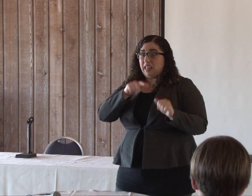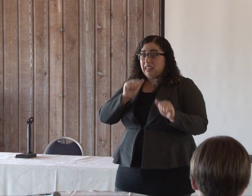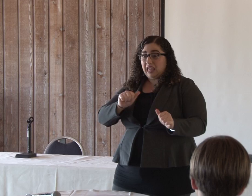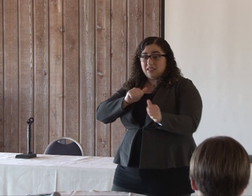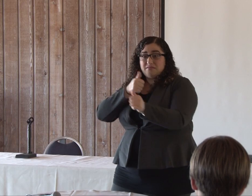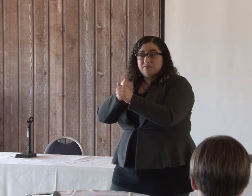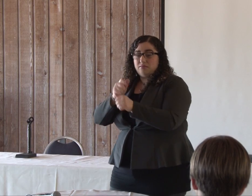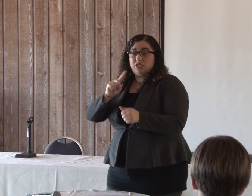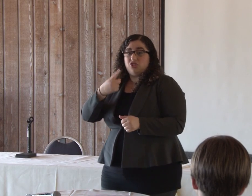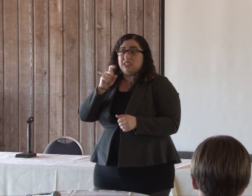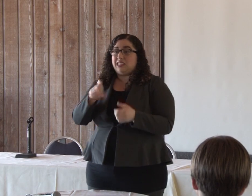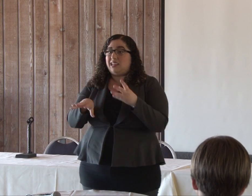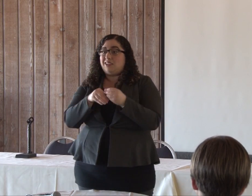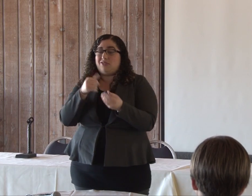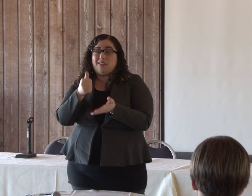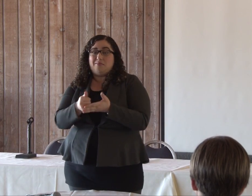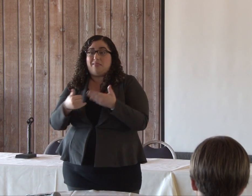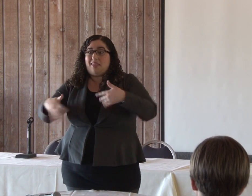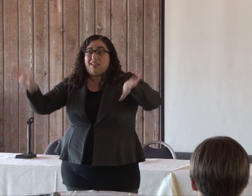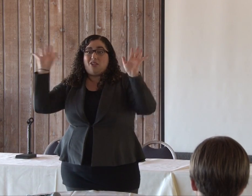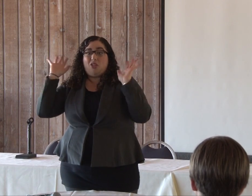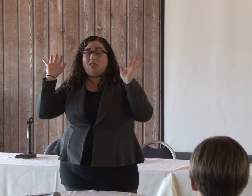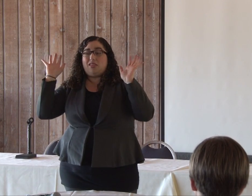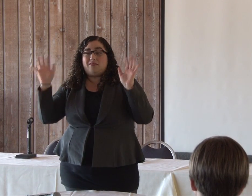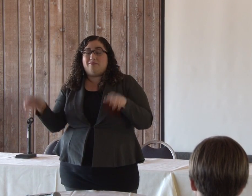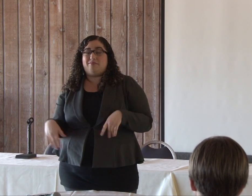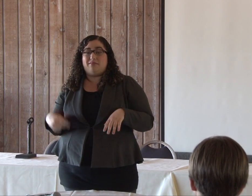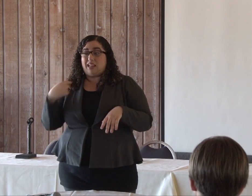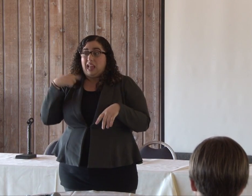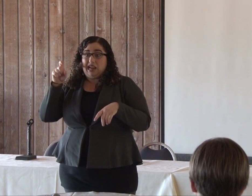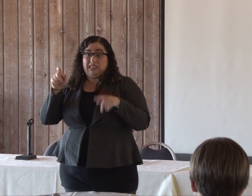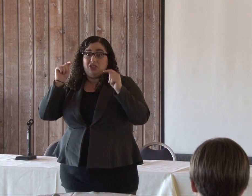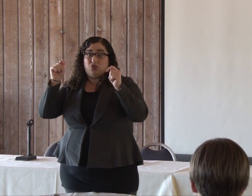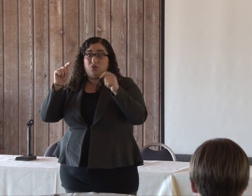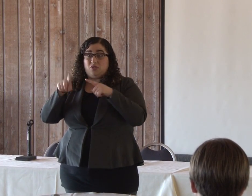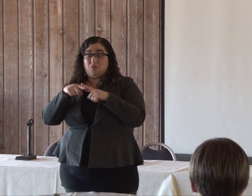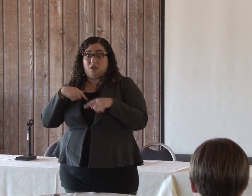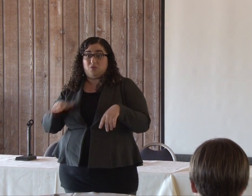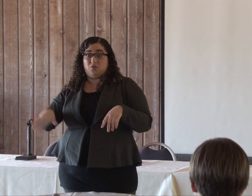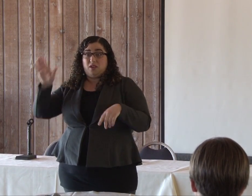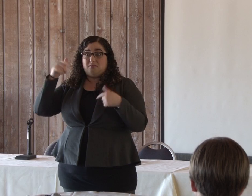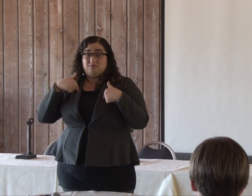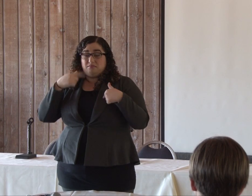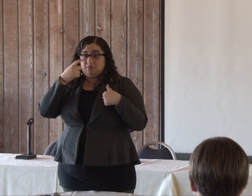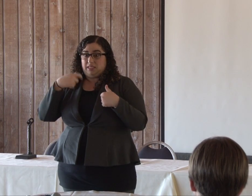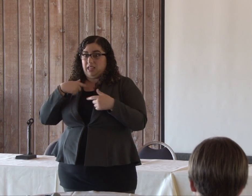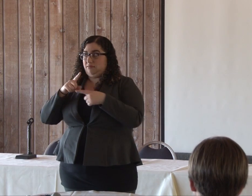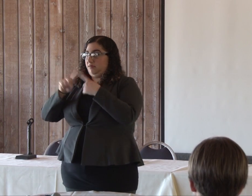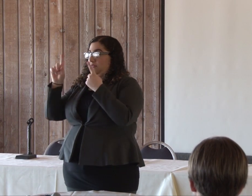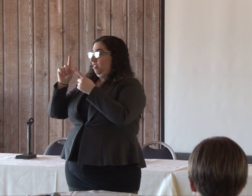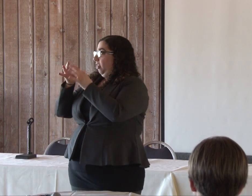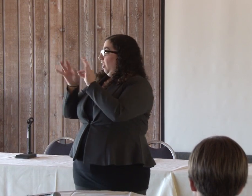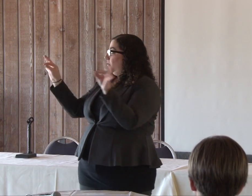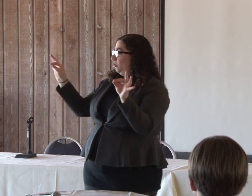it's unfair. That I mean there's some Deaf there are very very intelligent. They just needed a sign language interpreter they could be in a mainstream